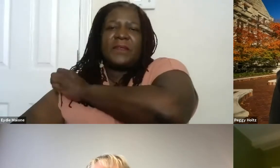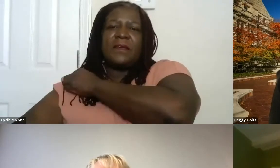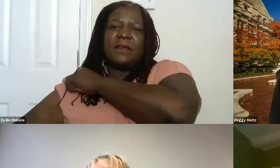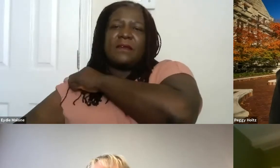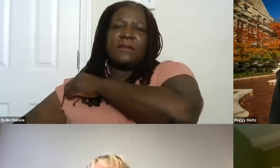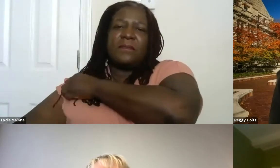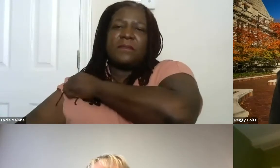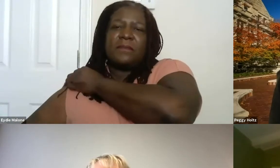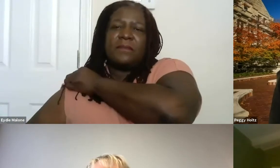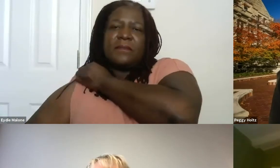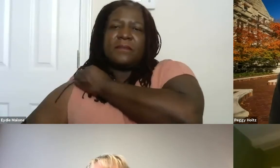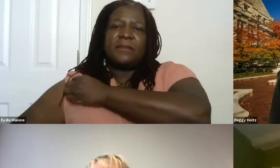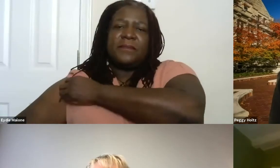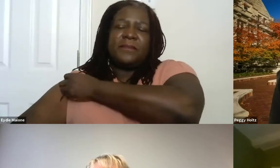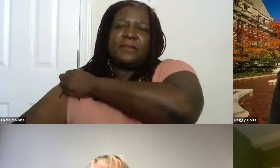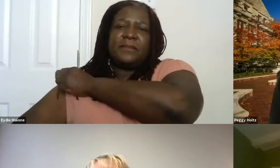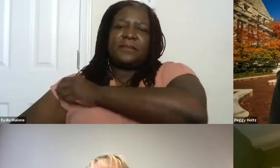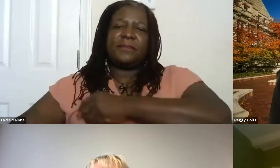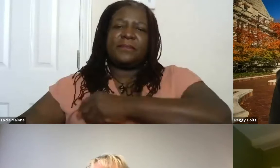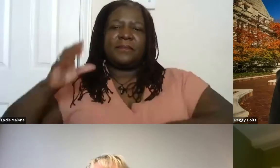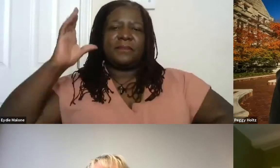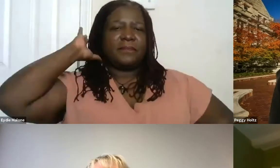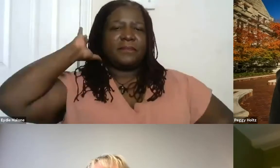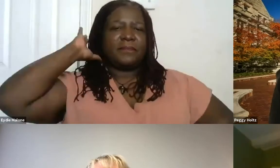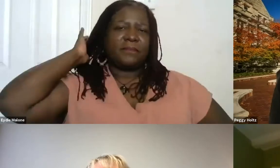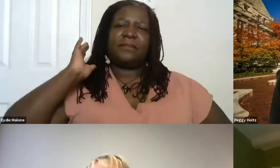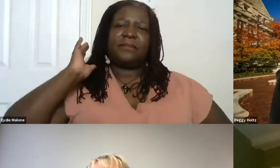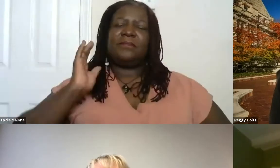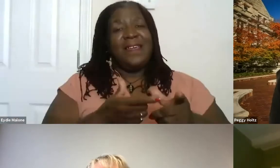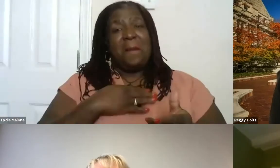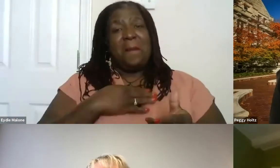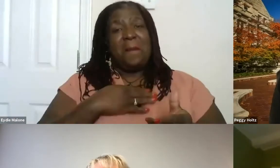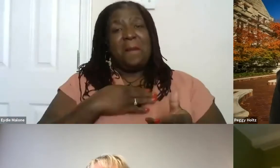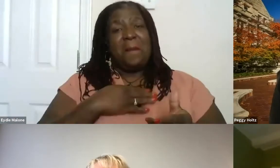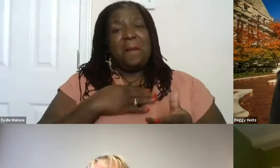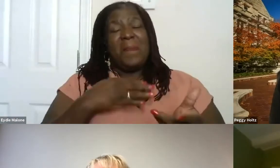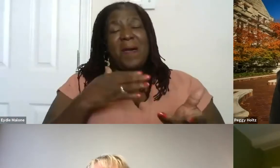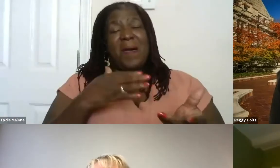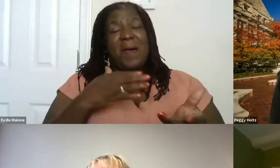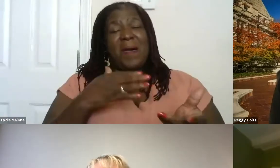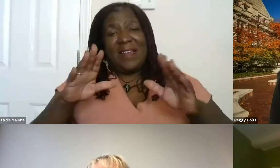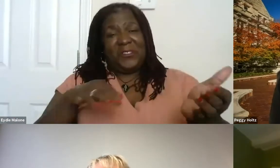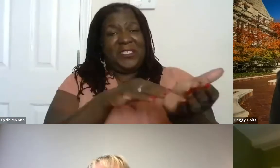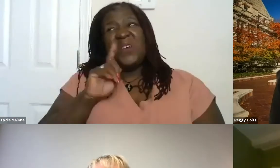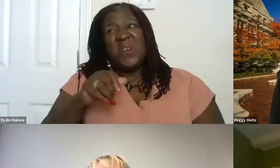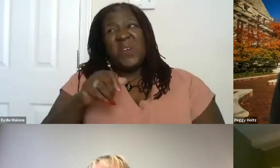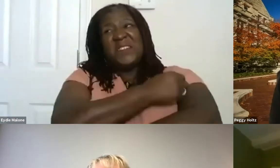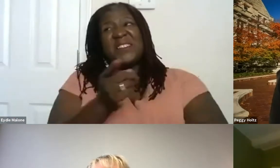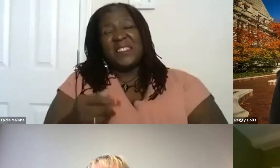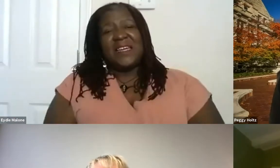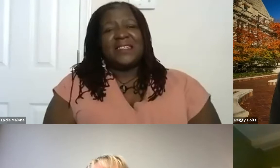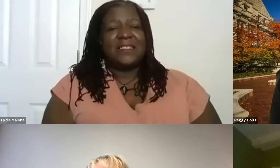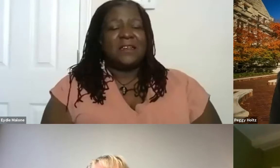going, "Joanne, she needs this vaccination." And so for us and our family, the vaccination